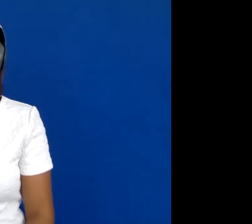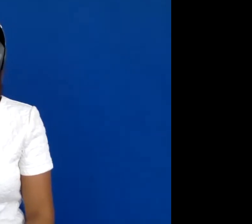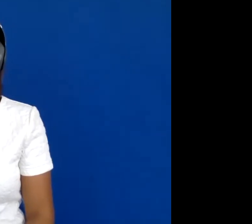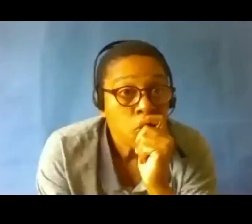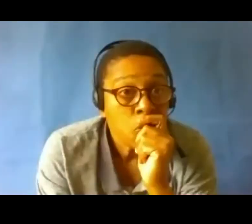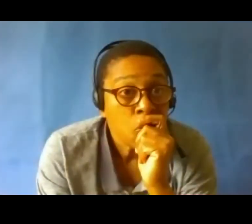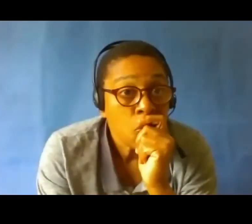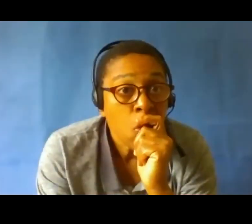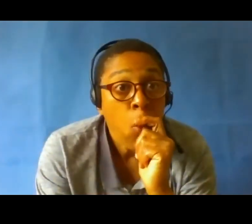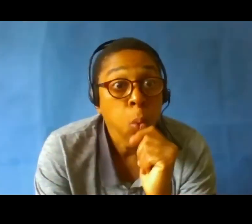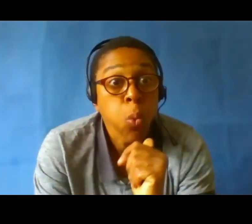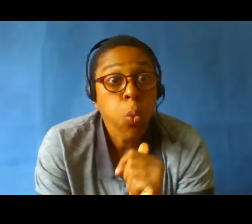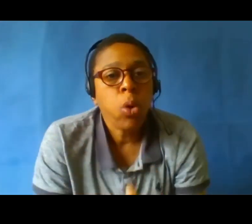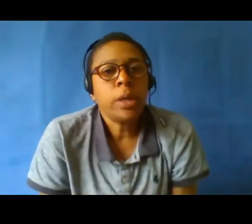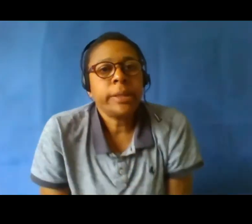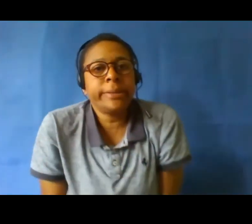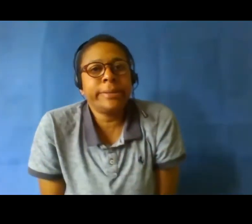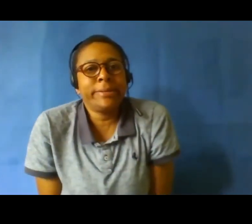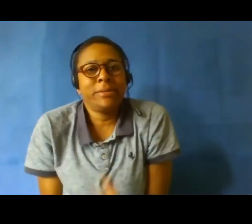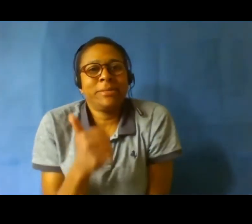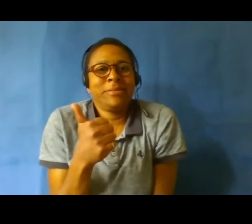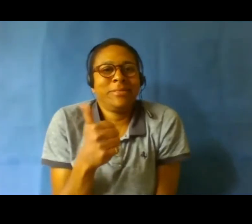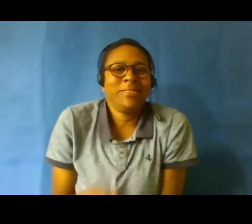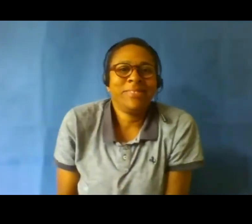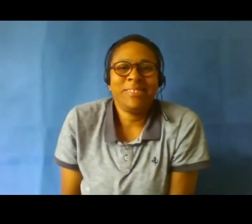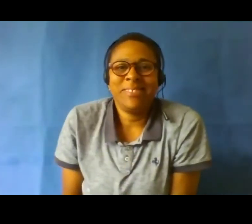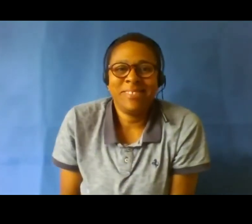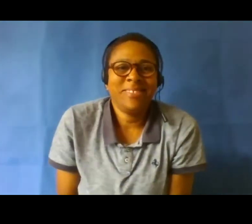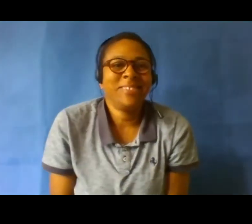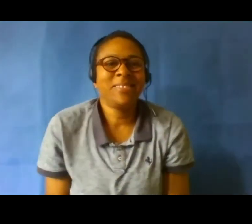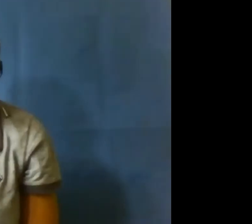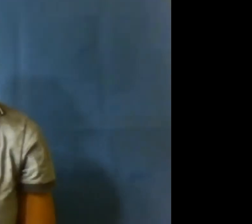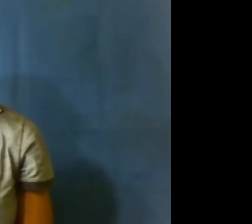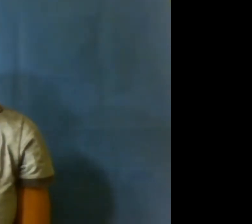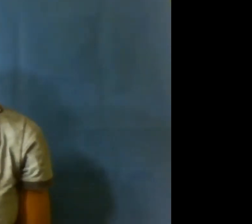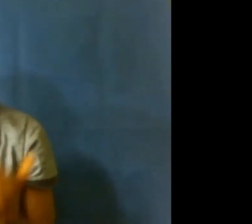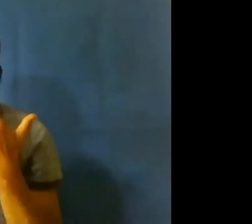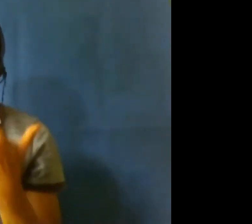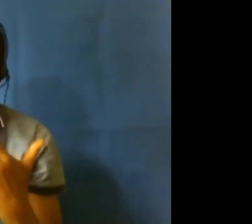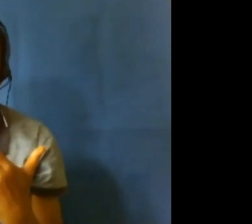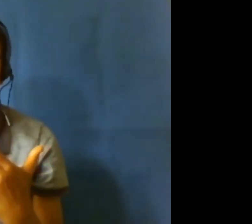thank you a conch-shell for sharing such a deeply personal experience and putting